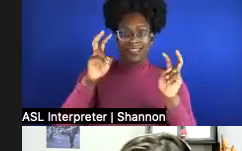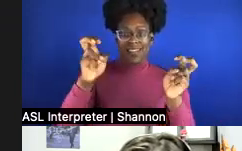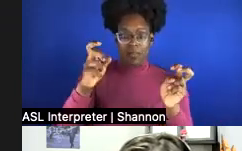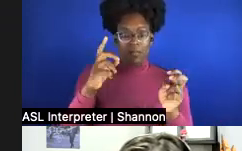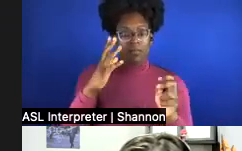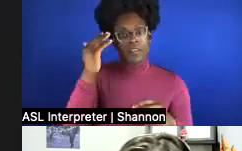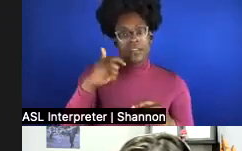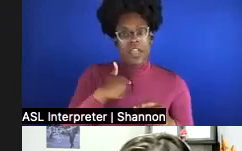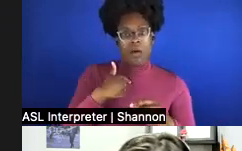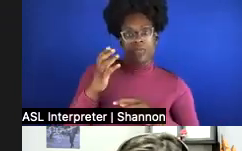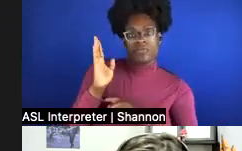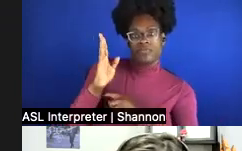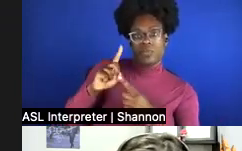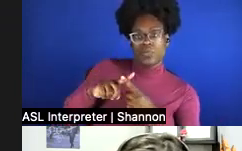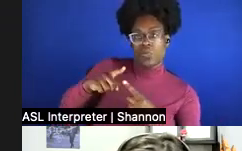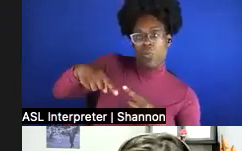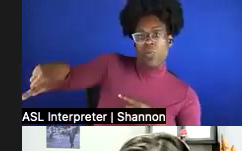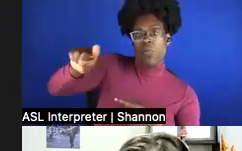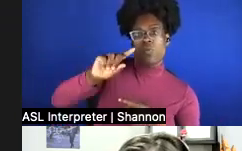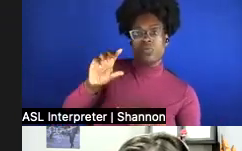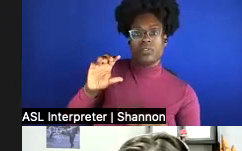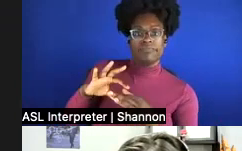unfortunately, after the consortium was dissolved,